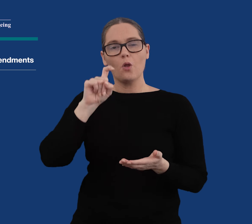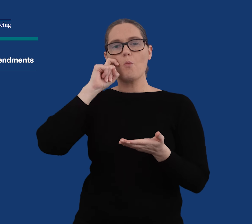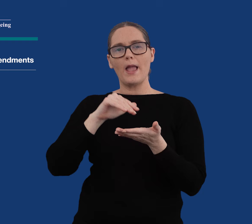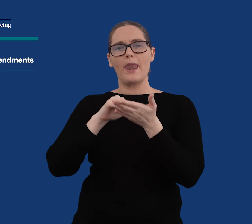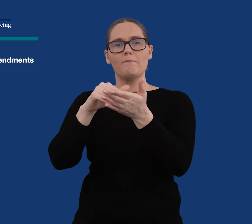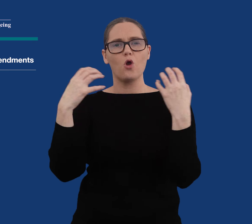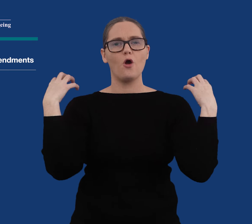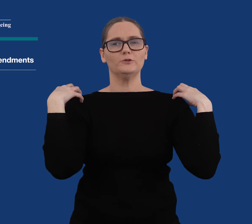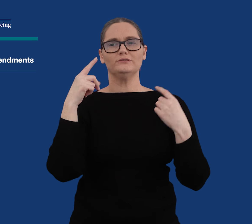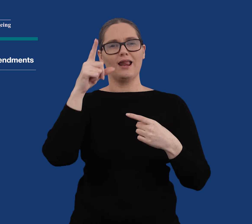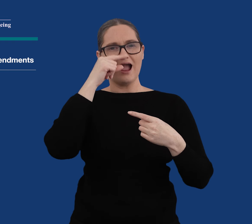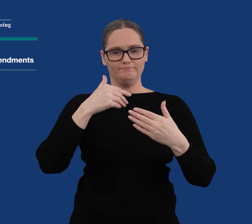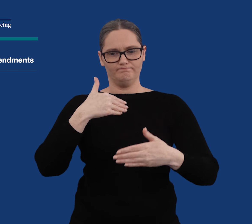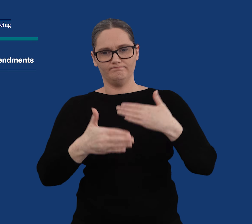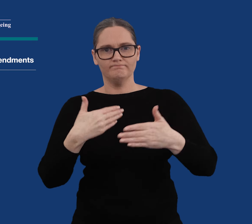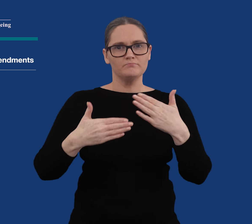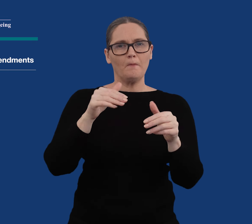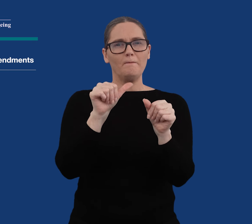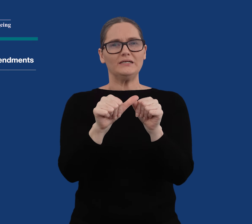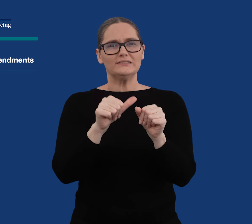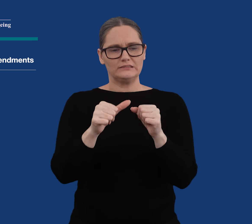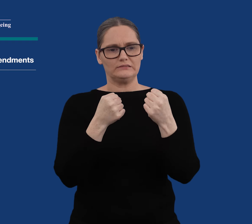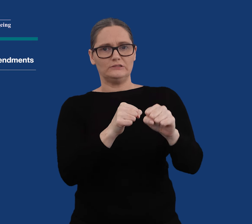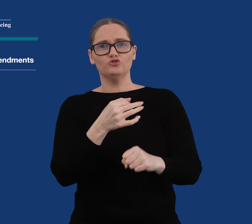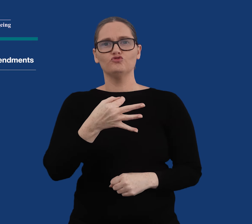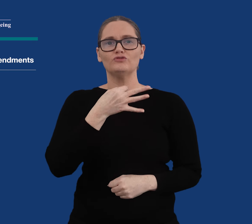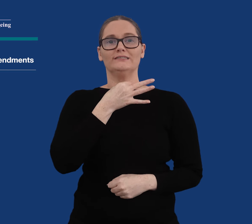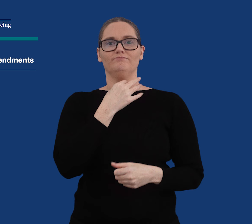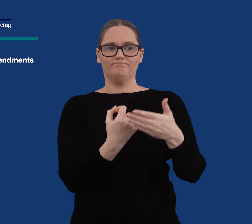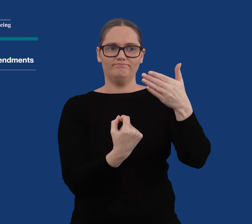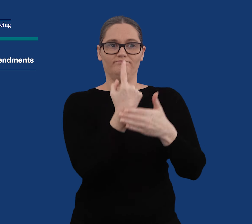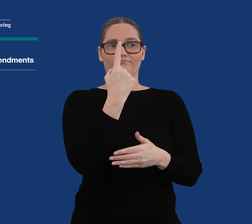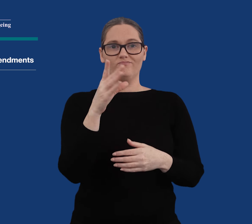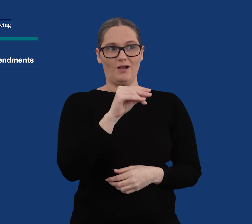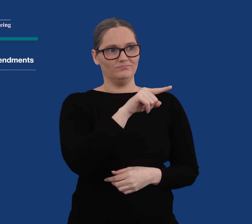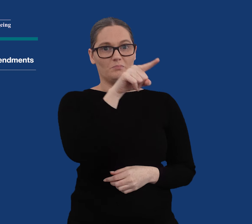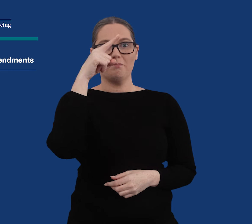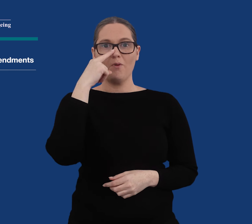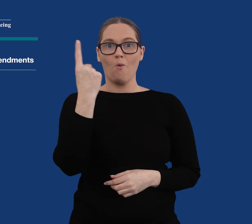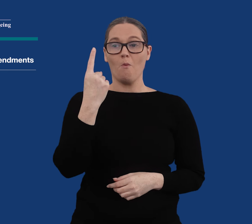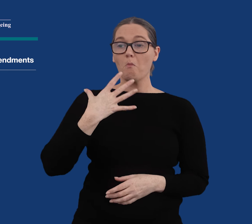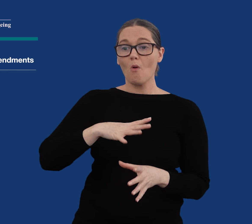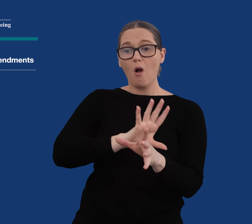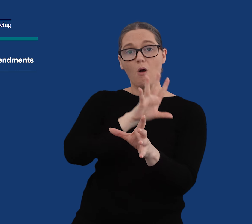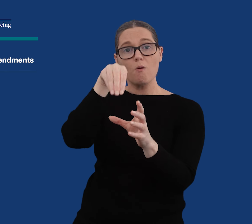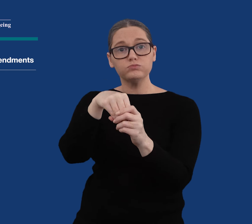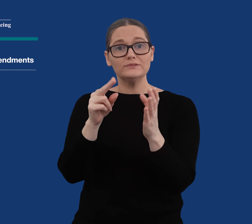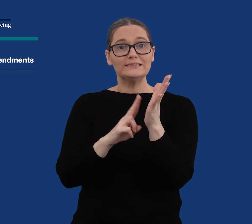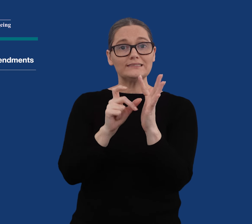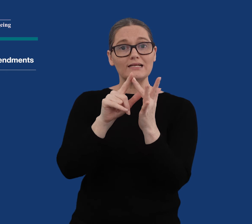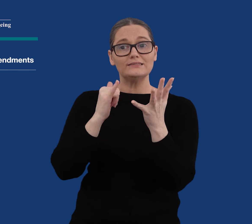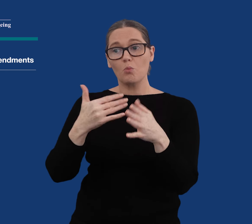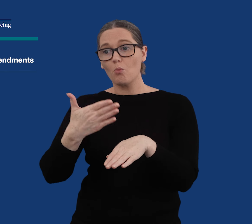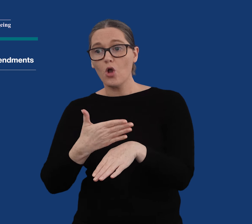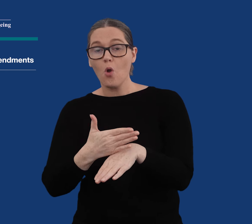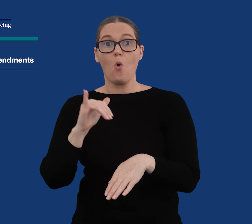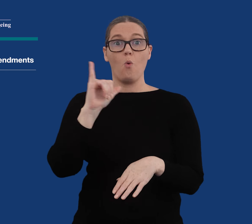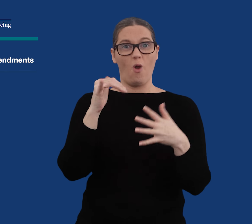This will enable the Commissioner to better address risks presented by persons seeking to operate in the market